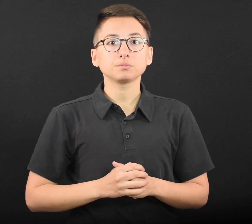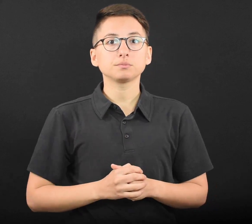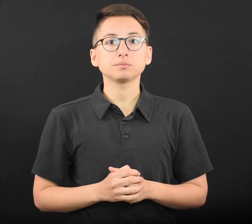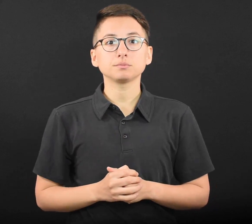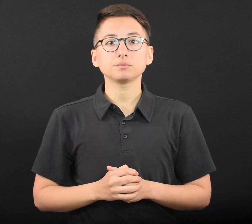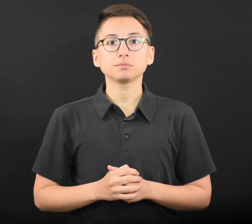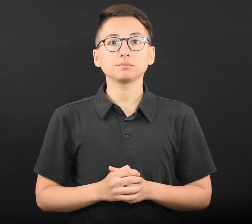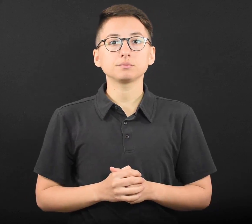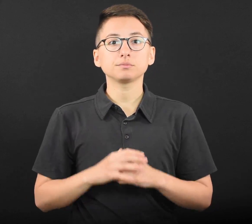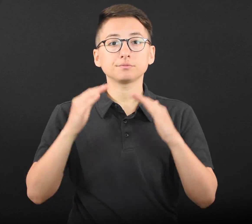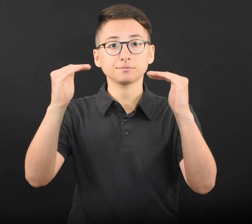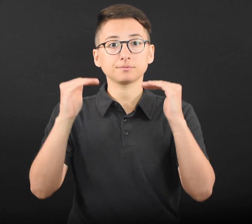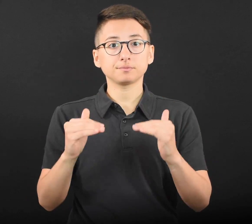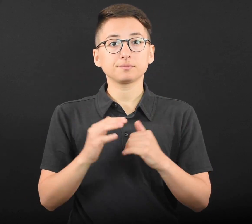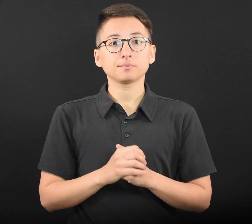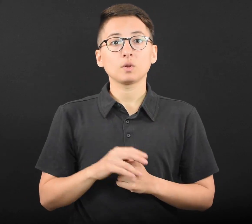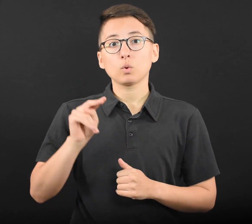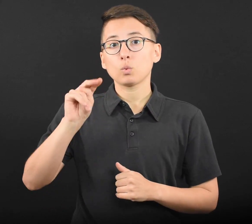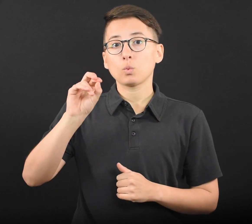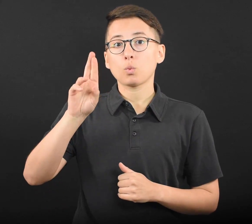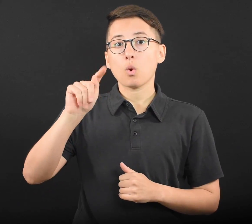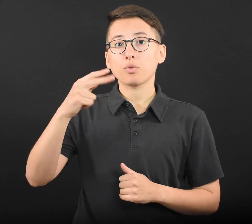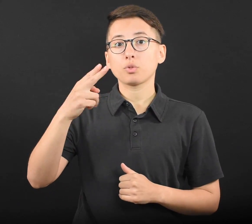Northwoods Baseball League Tickets ●